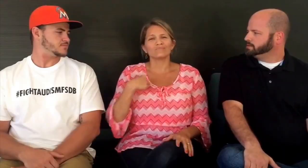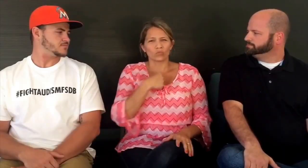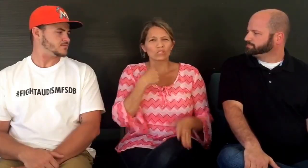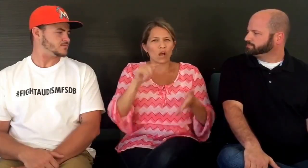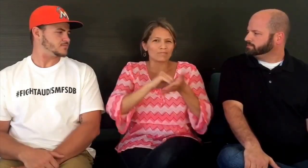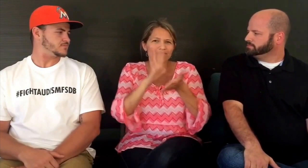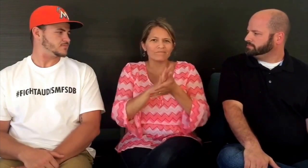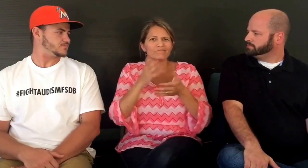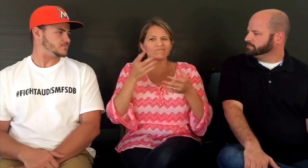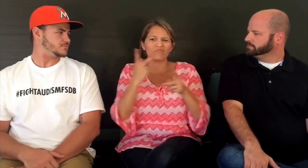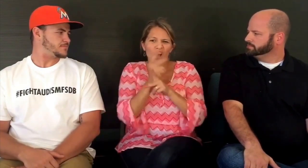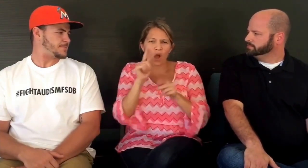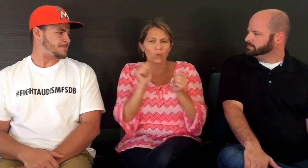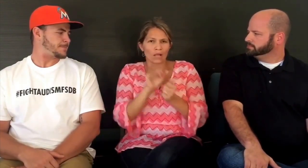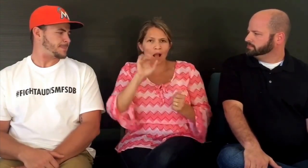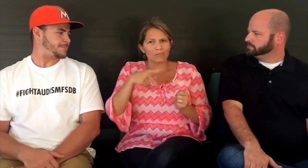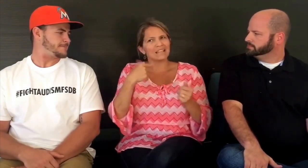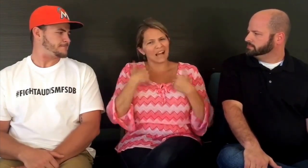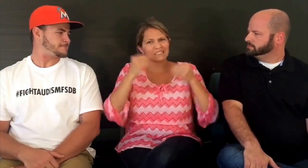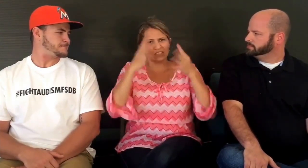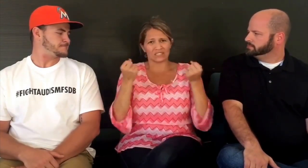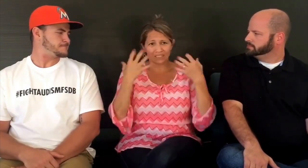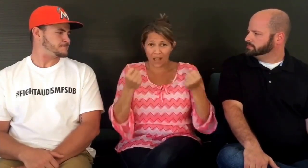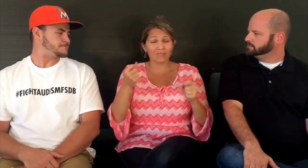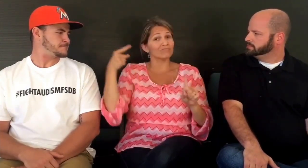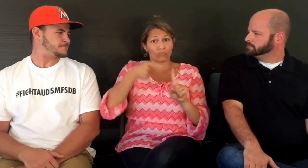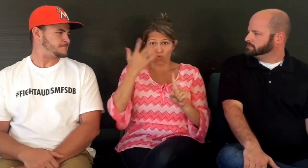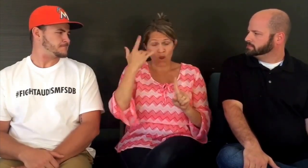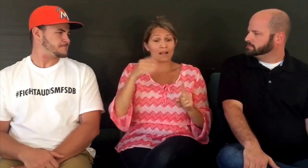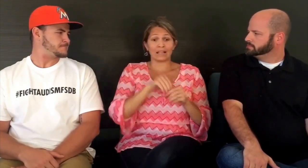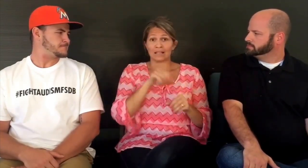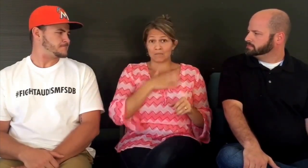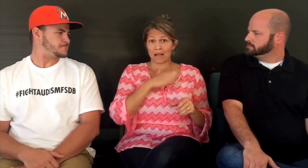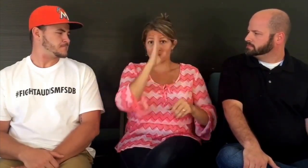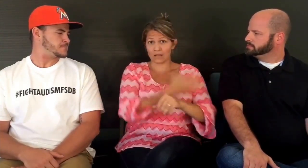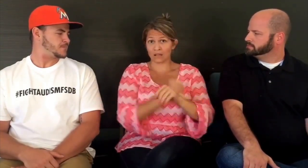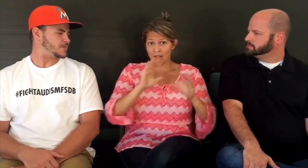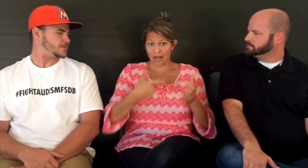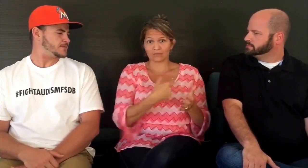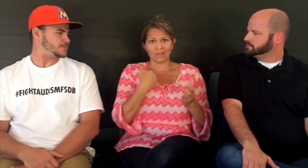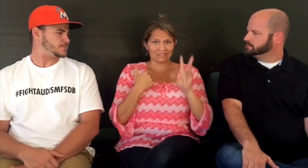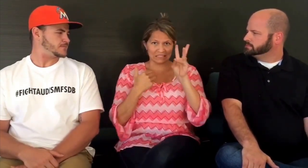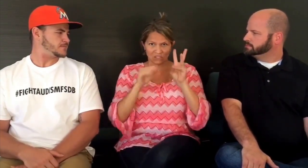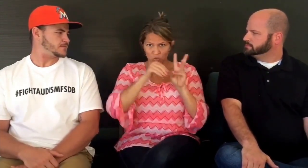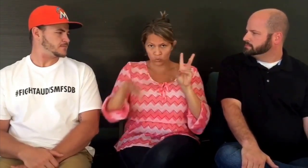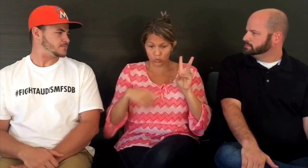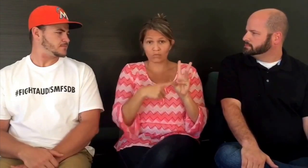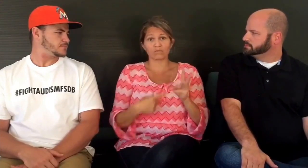We’ve tried to figure out on how to put it on the IEP to have the teachers sign. The reason: in my son’s class, there are six students.